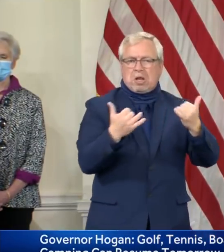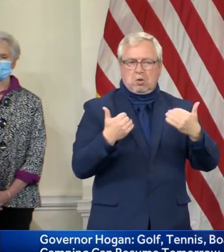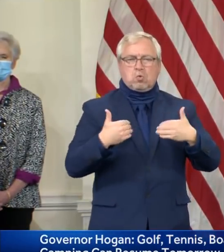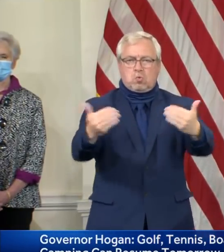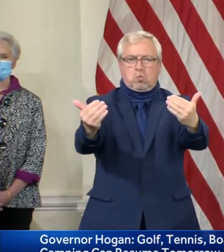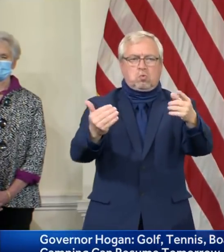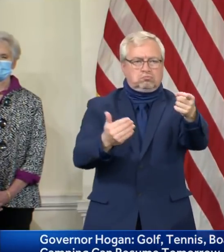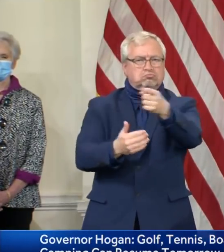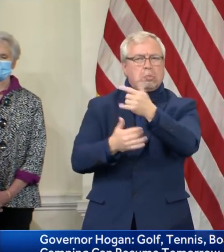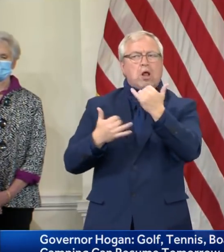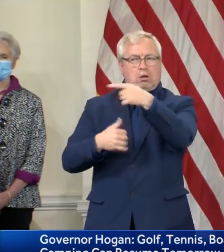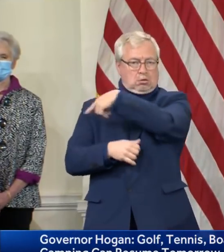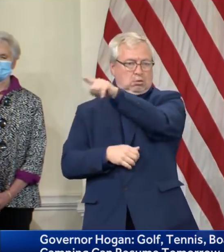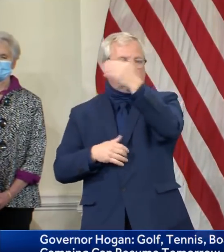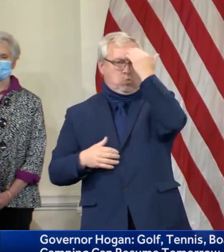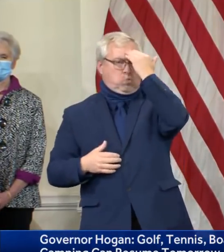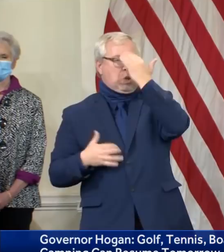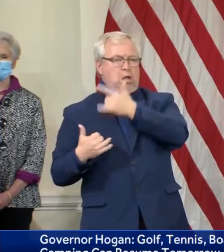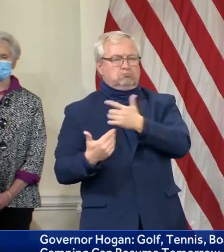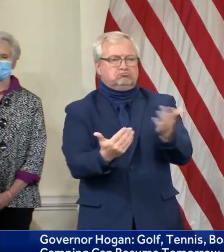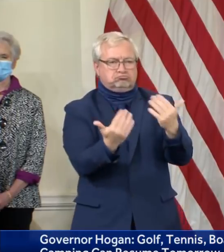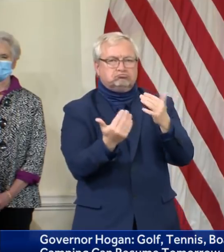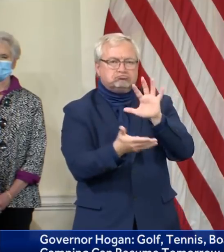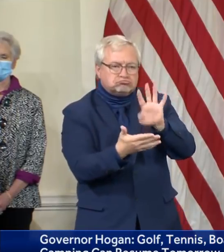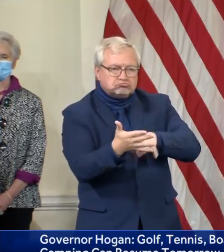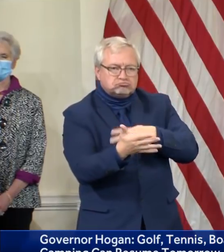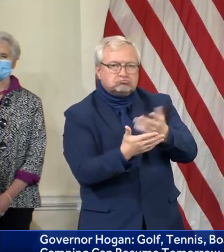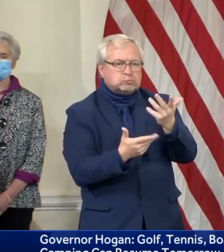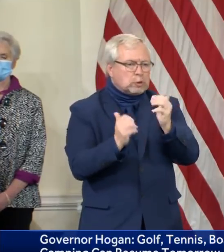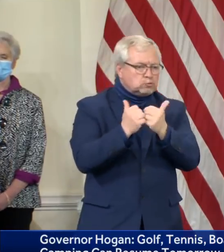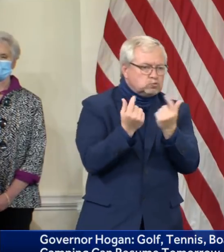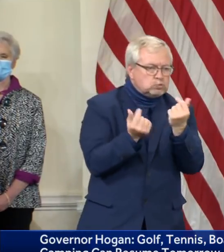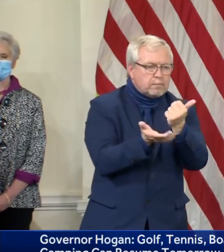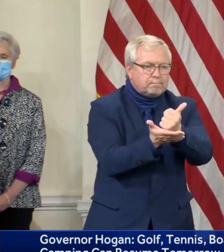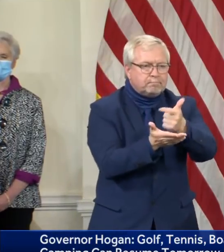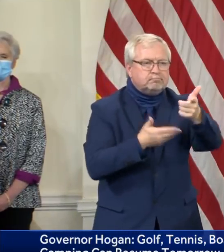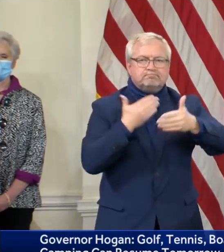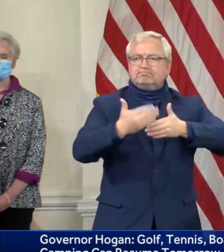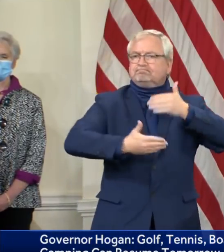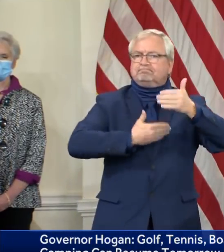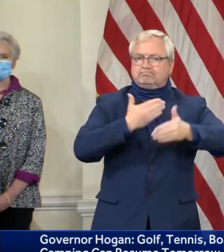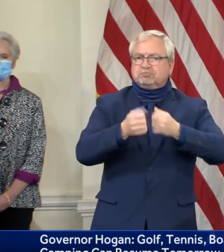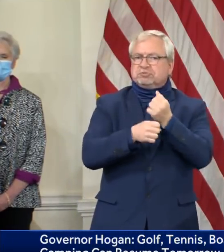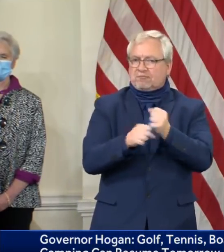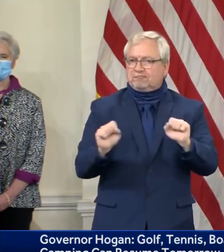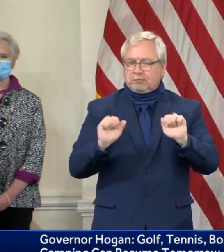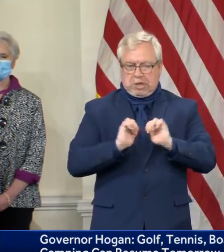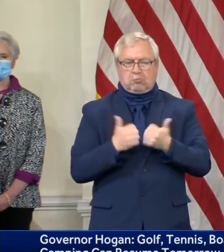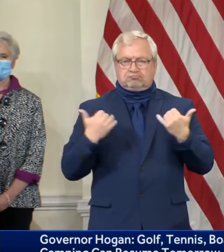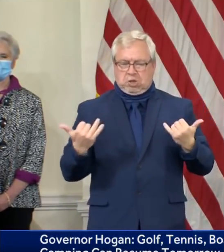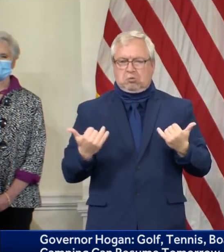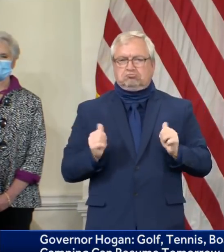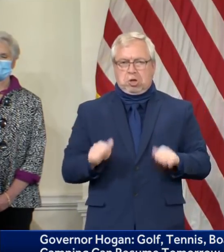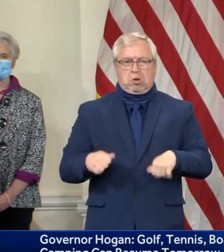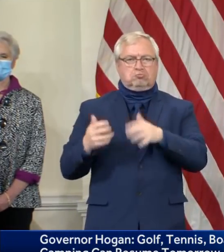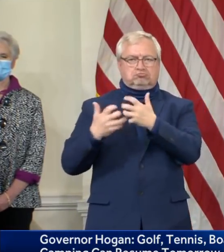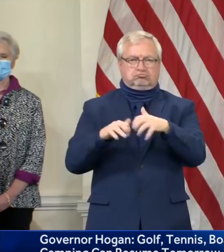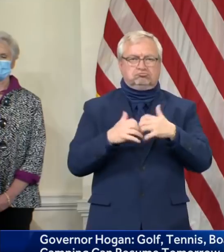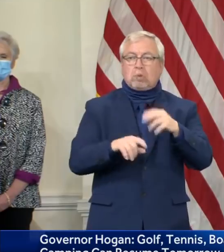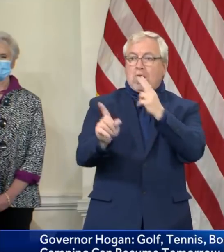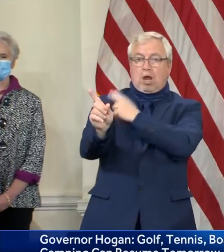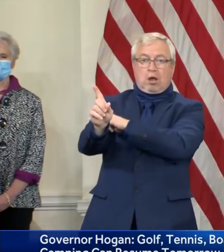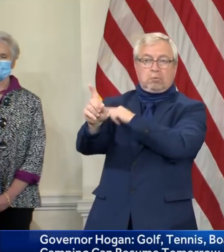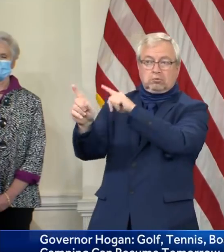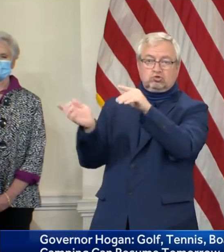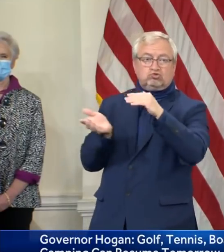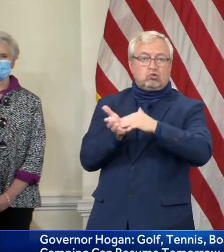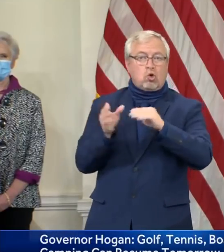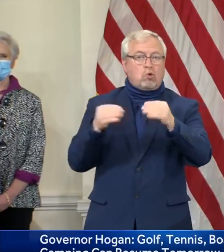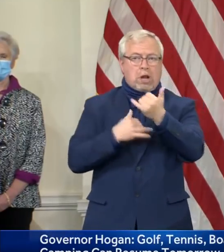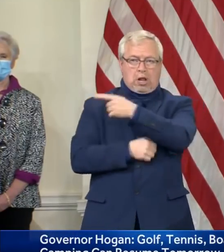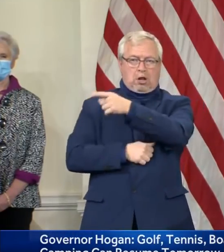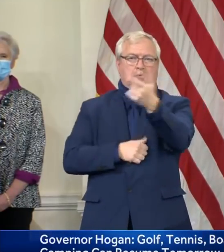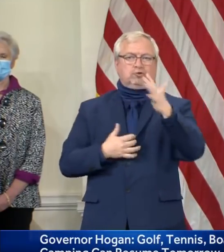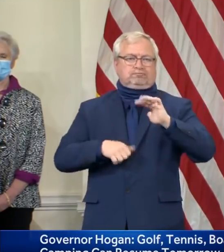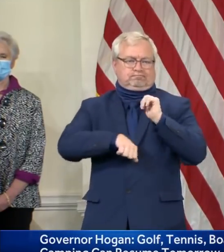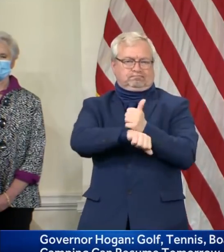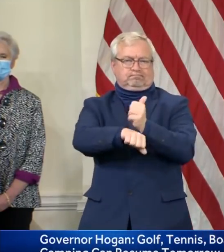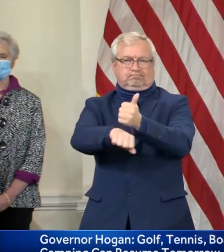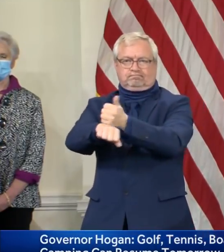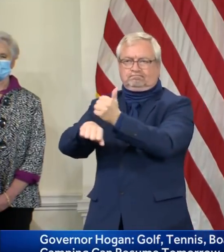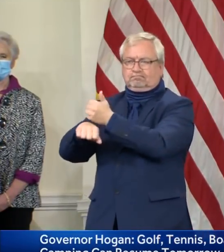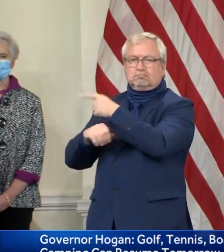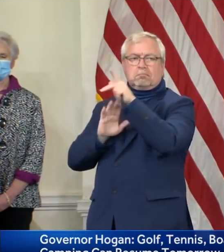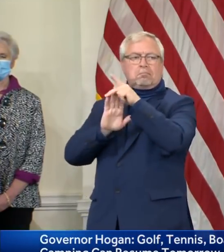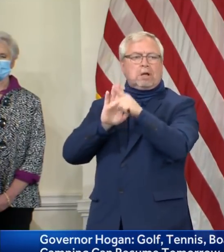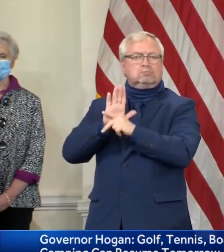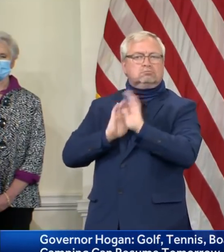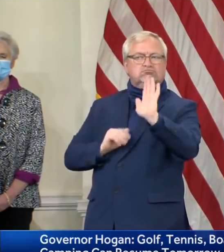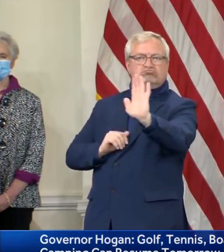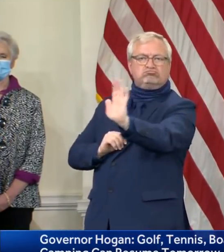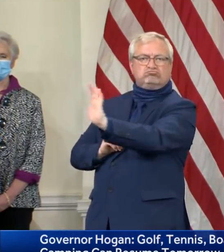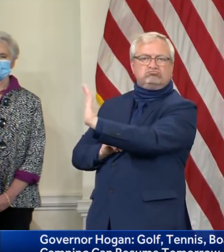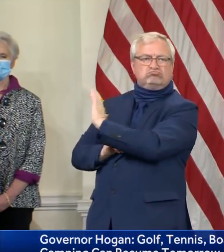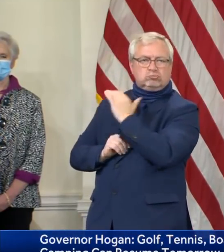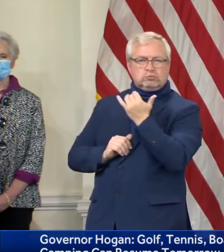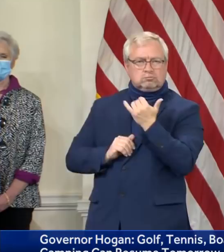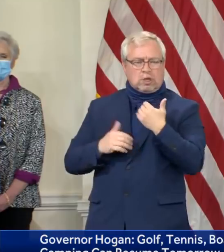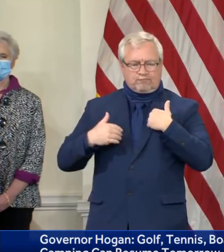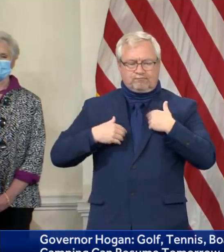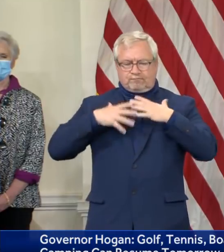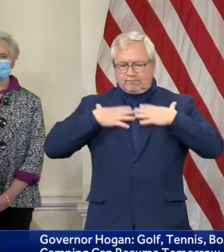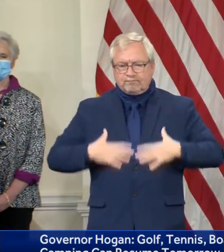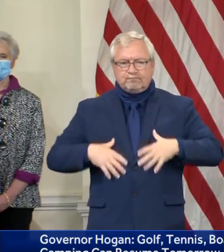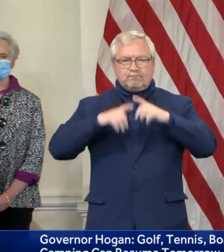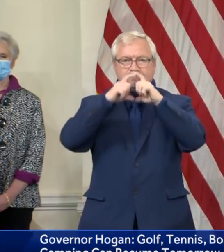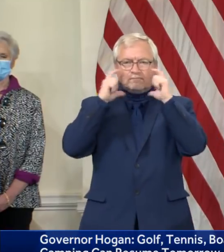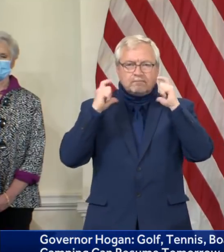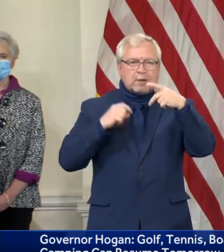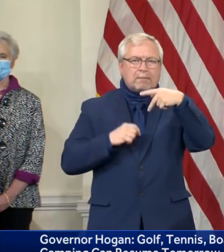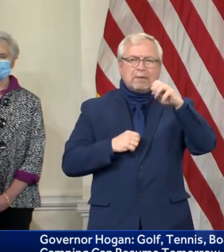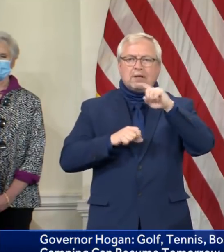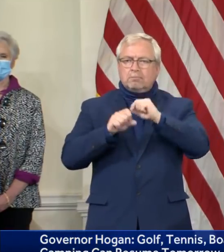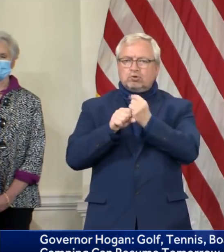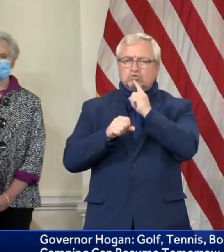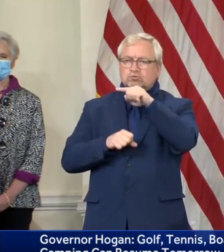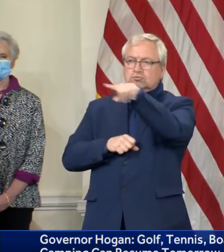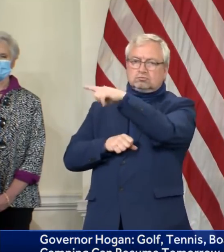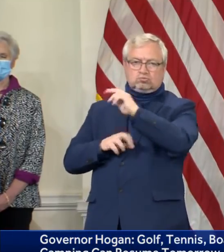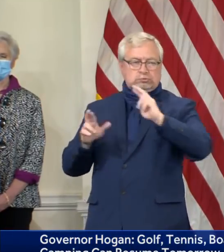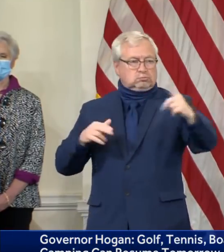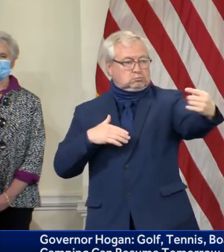MARYLAND’S HOSPITALS AND DOCTORS OFFICES ARE ABLE TO TAKE STEPS SO THEY ARE ABLE TO CARE FOR PATIENTS IN THE PANDEMIC THROUGH NOTE -- MORE PPE, PERSONAL PROTECTIVE EQUIPMENT, AND STAFF